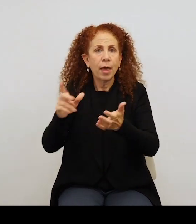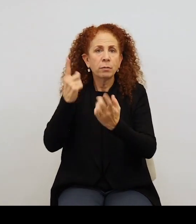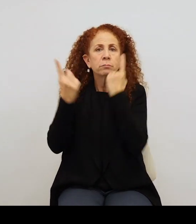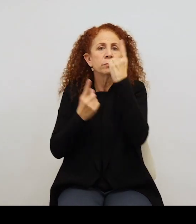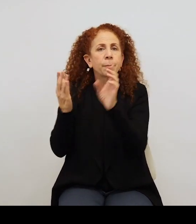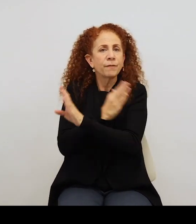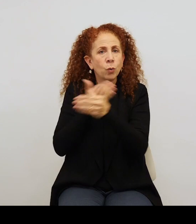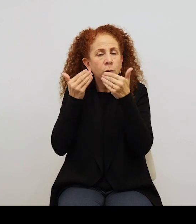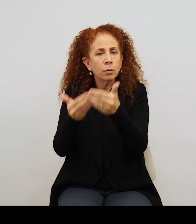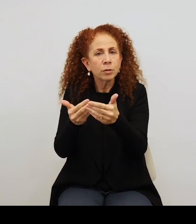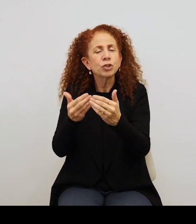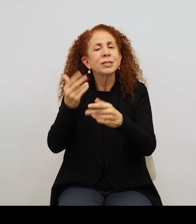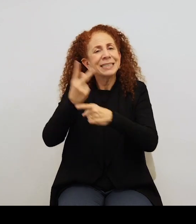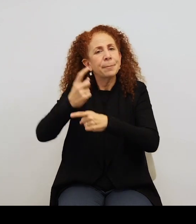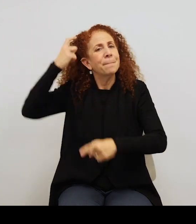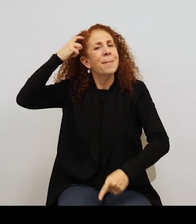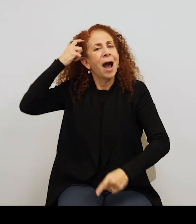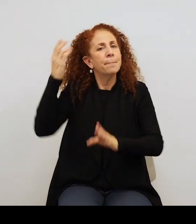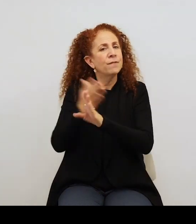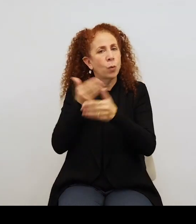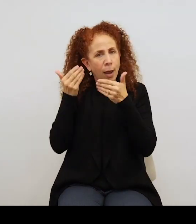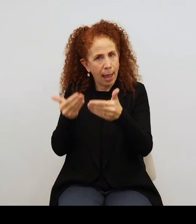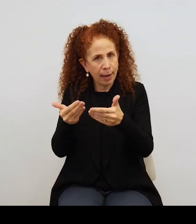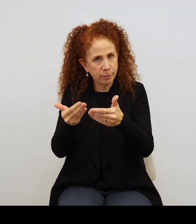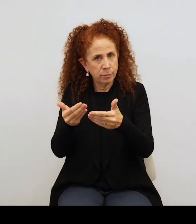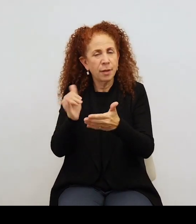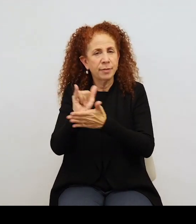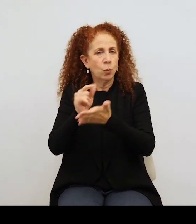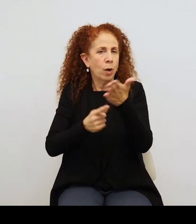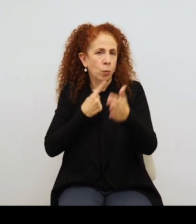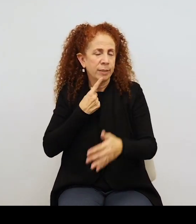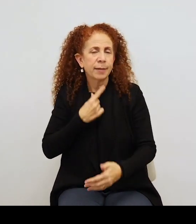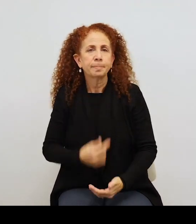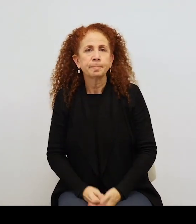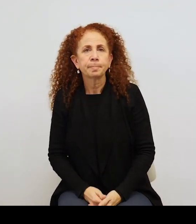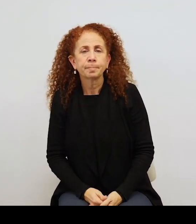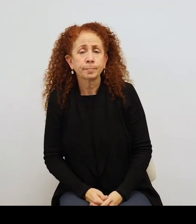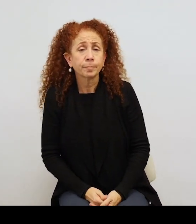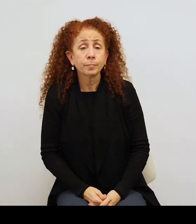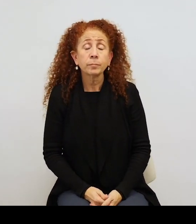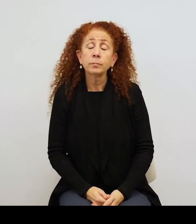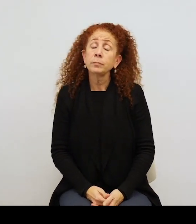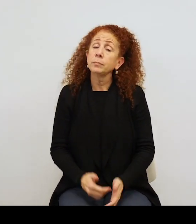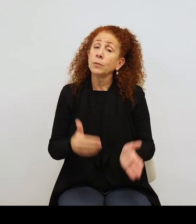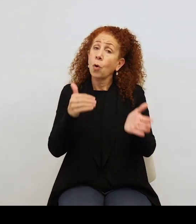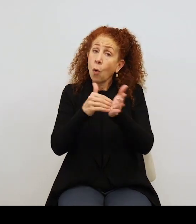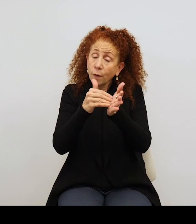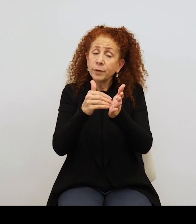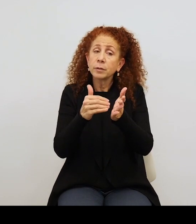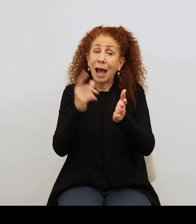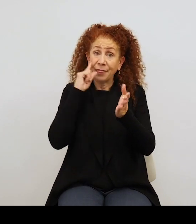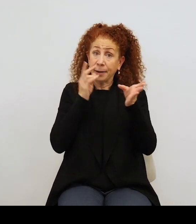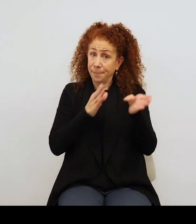I mean to be mindful of it. So that's what I would say. And oftentimes, I think planning can be done.